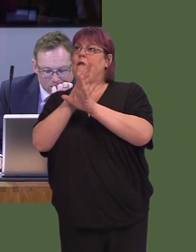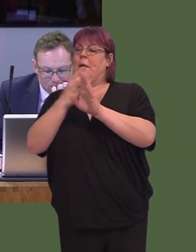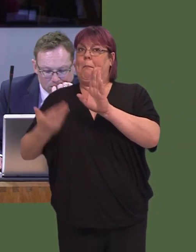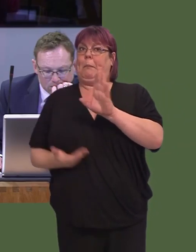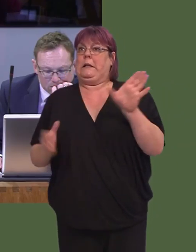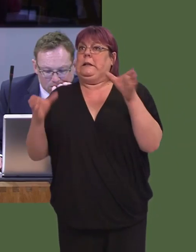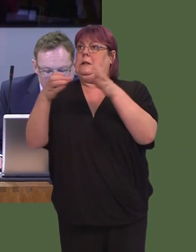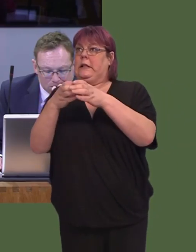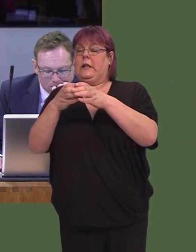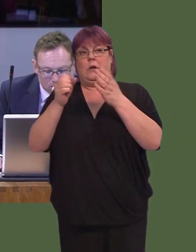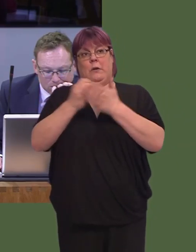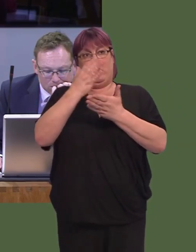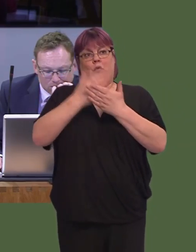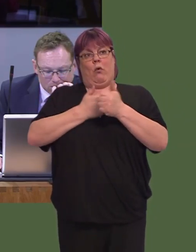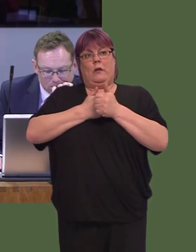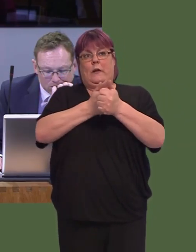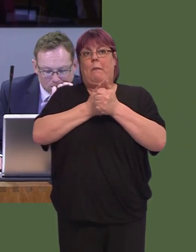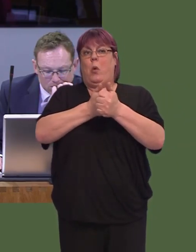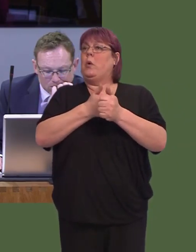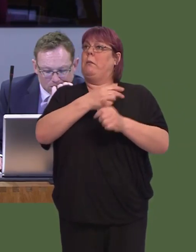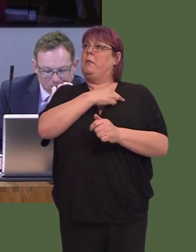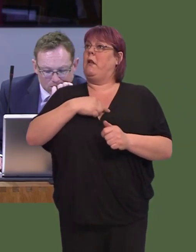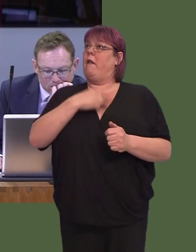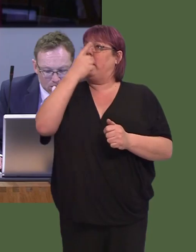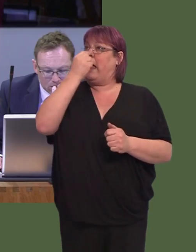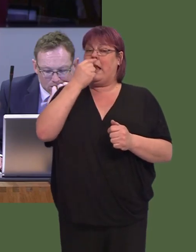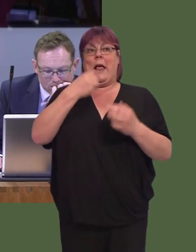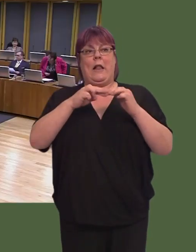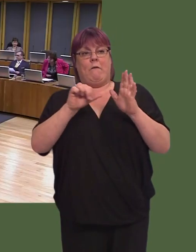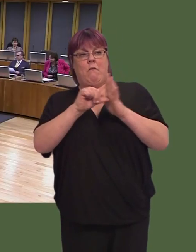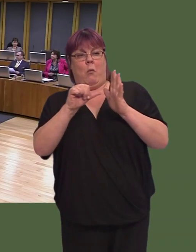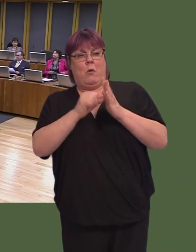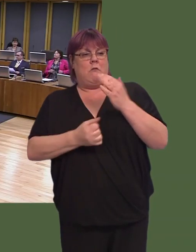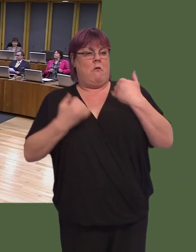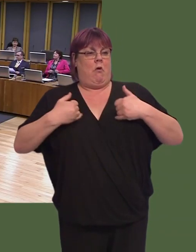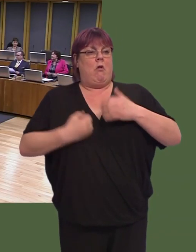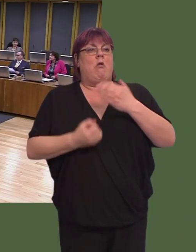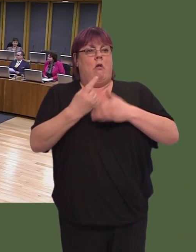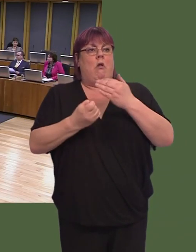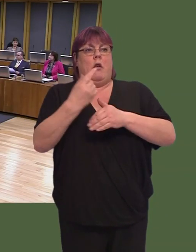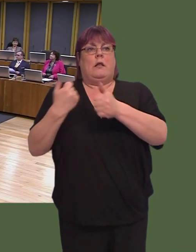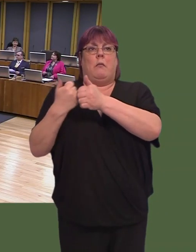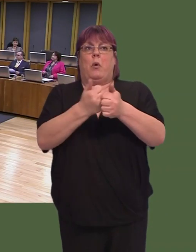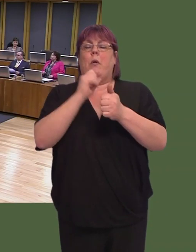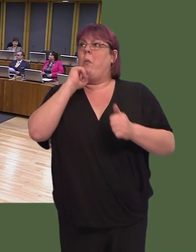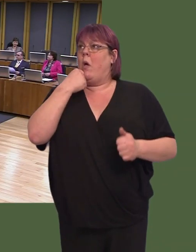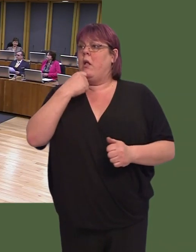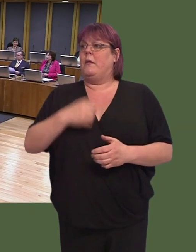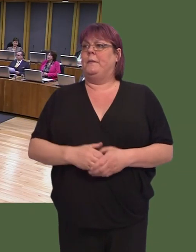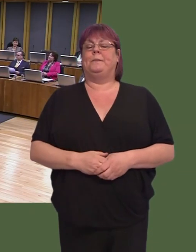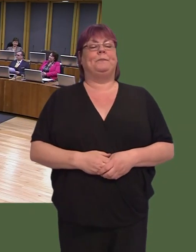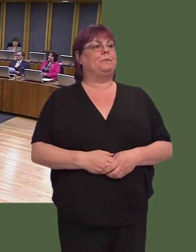by their employees and really help them through times of trouble? Julie James AM: I think Angela Burns makes a very good point.